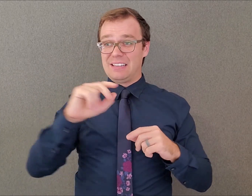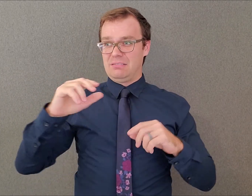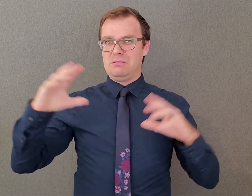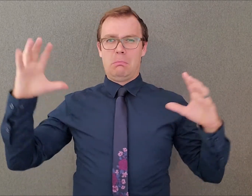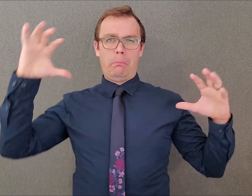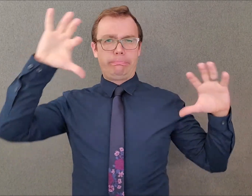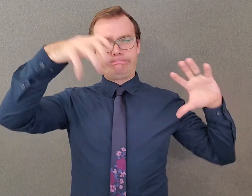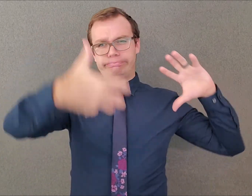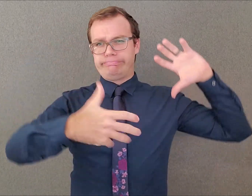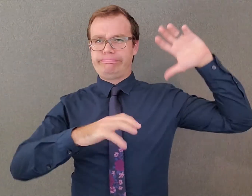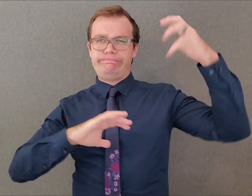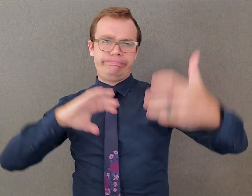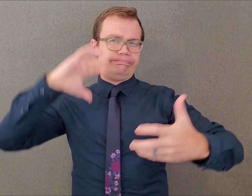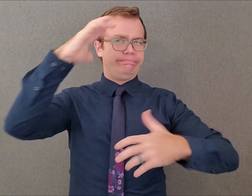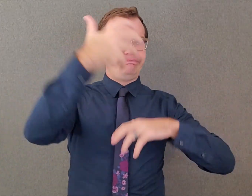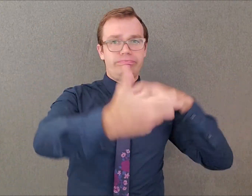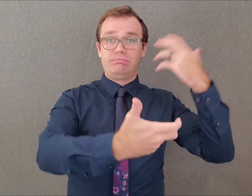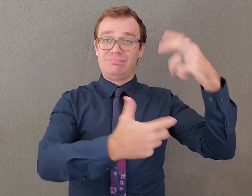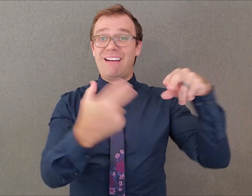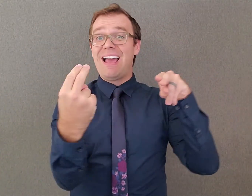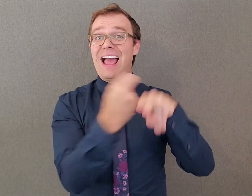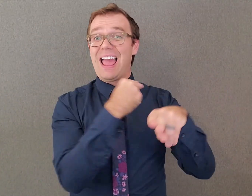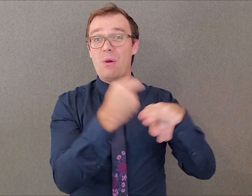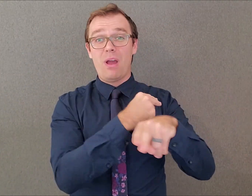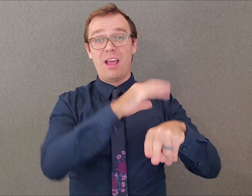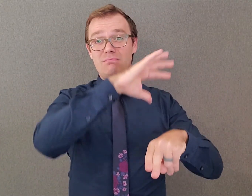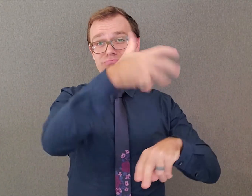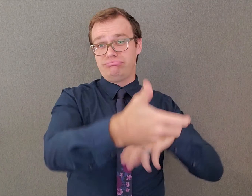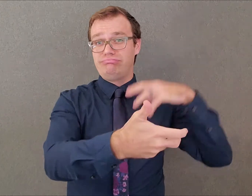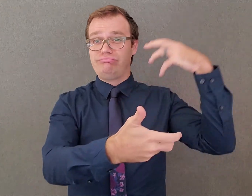in diameter fell on the Interstate.